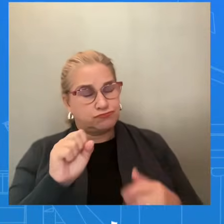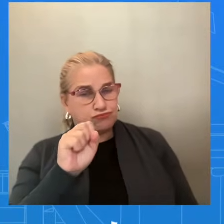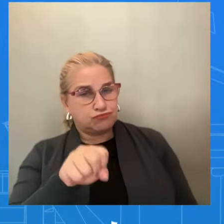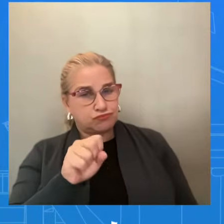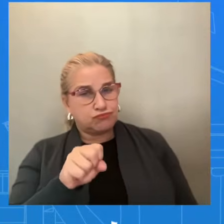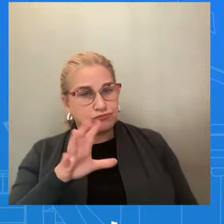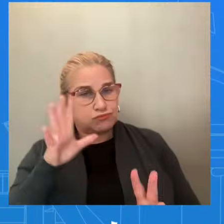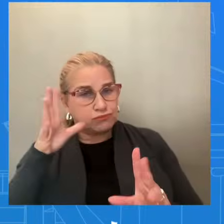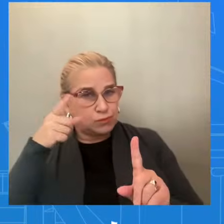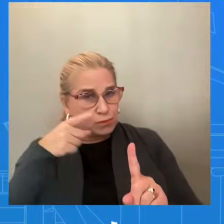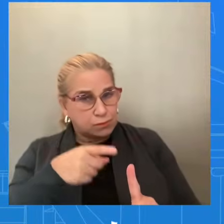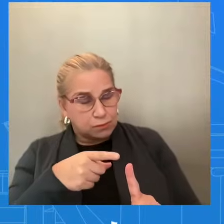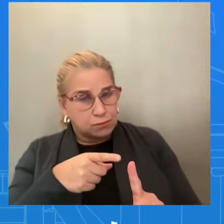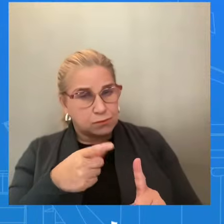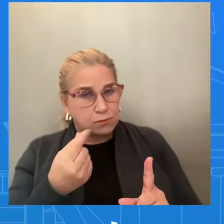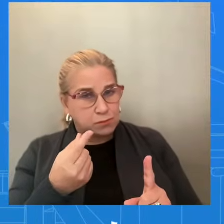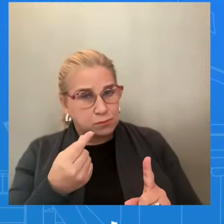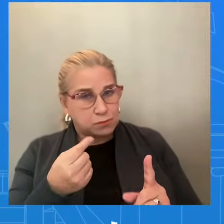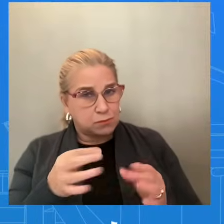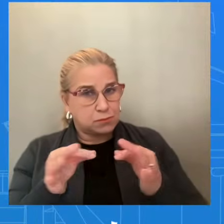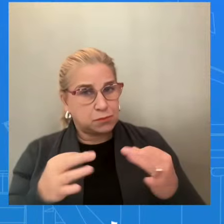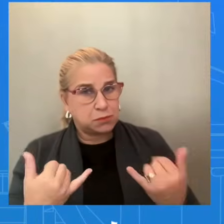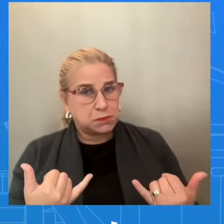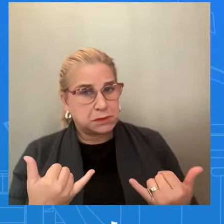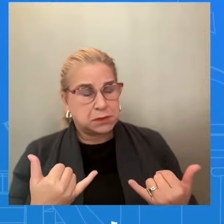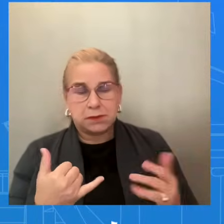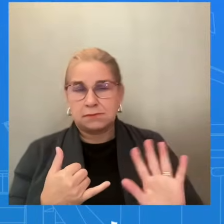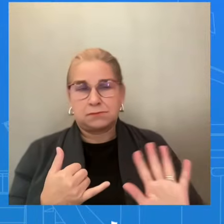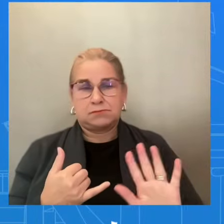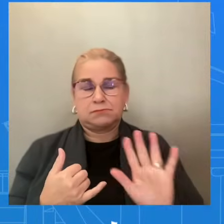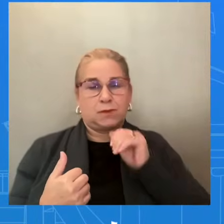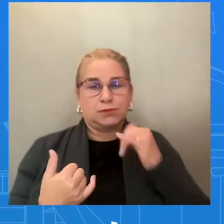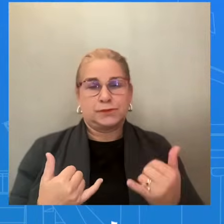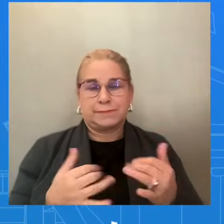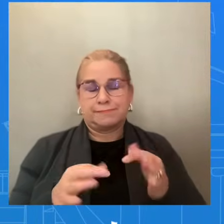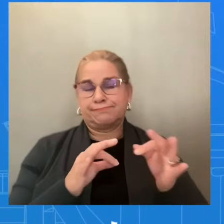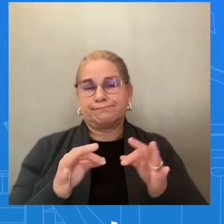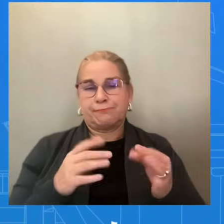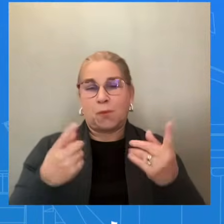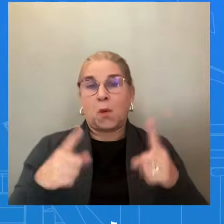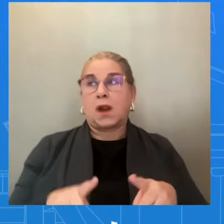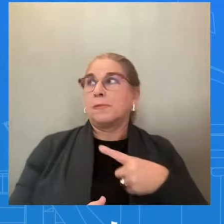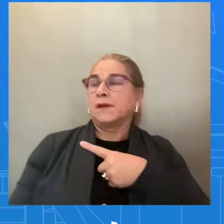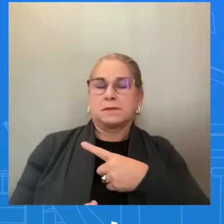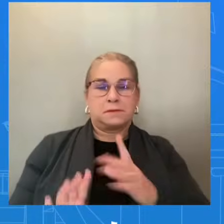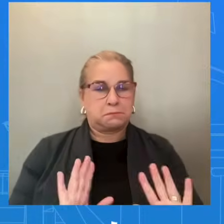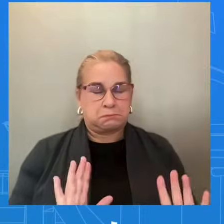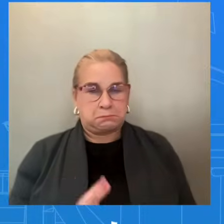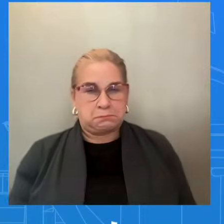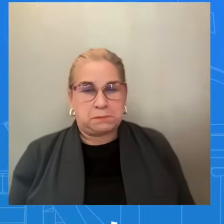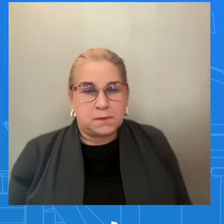current situation there. We are going to always, as I said, monitor, watch closely,